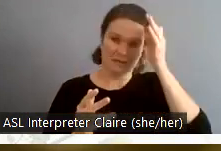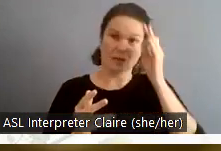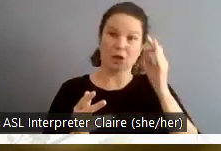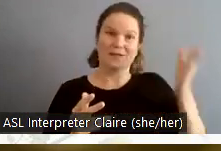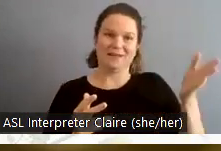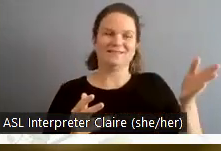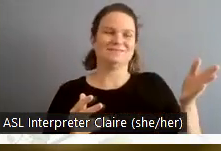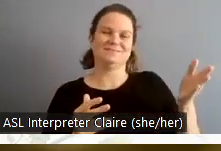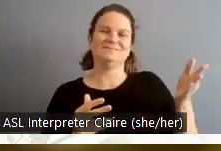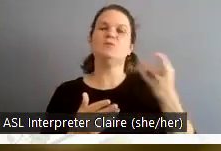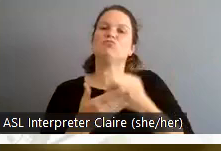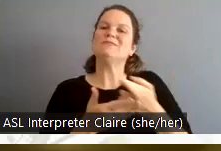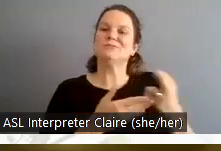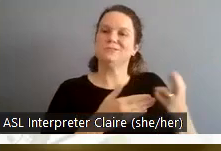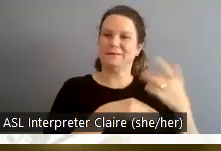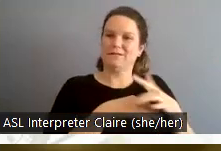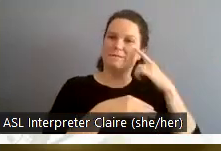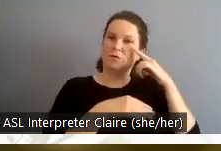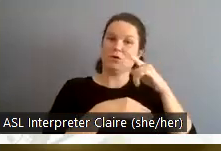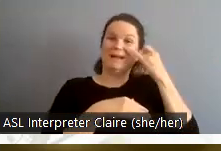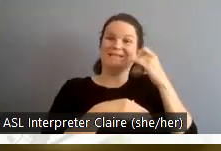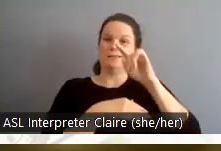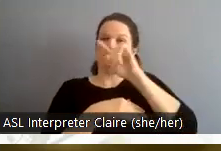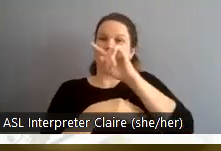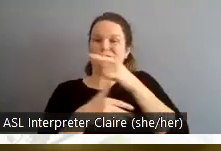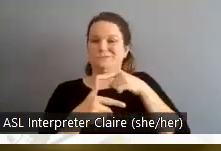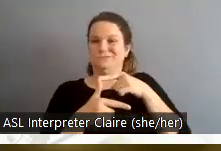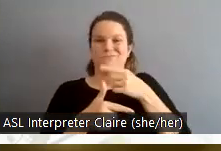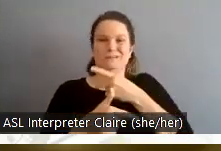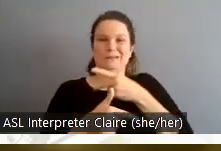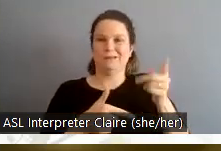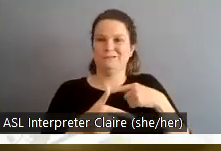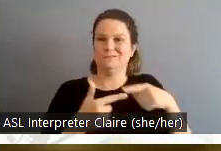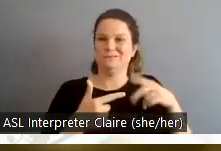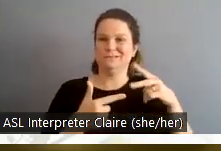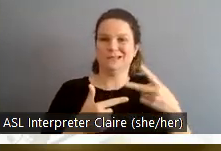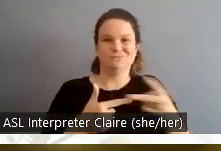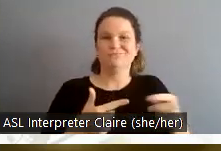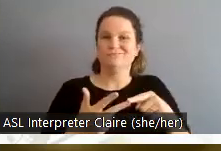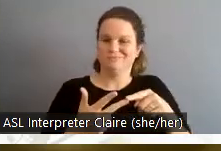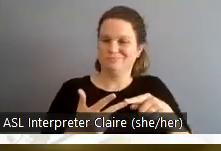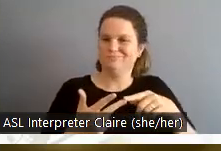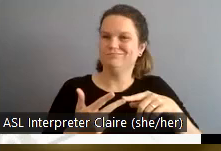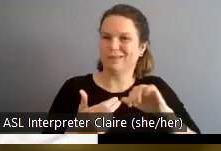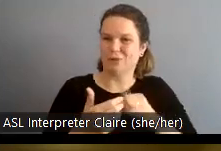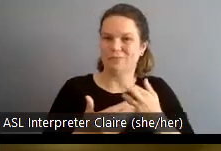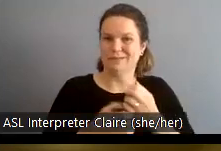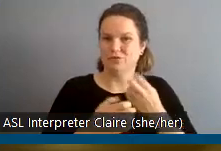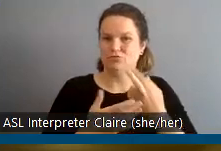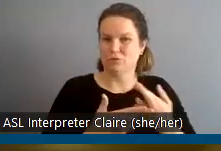as resources for when option A or option B don't go the way they should. Let's go ahead to the next slide.